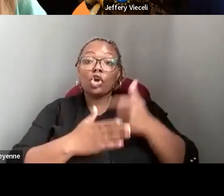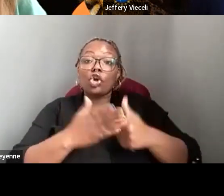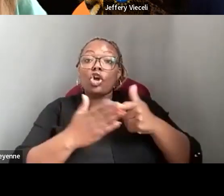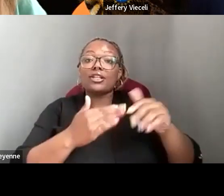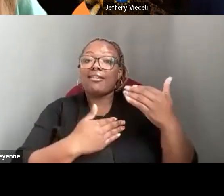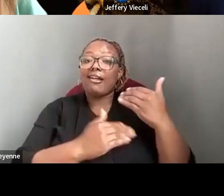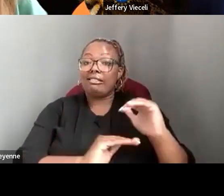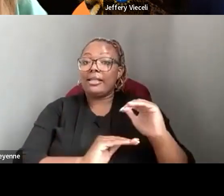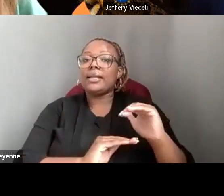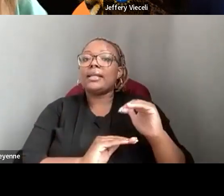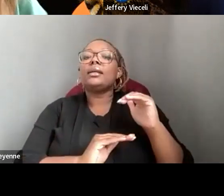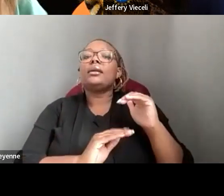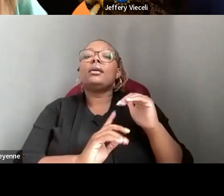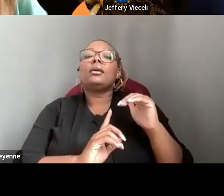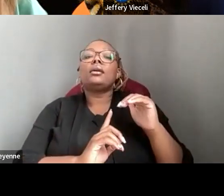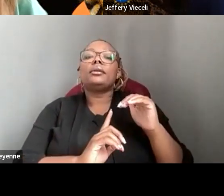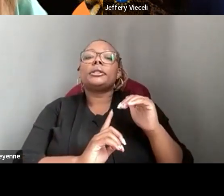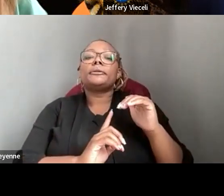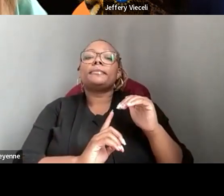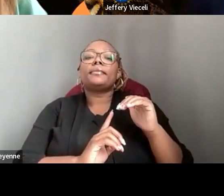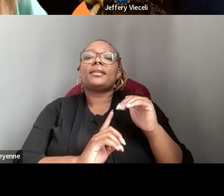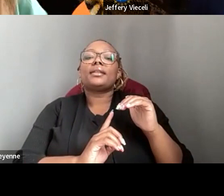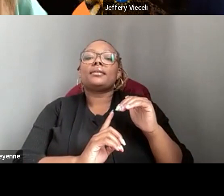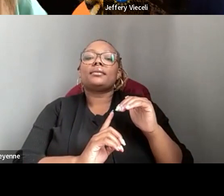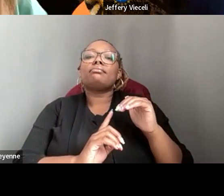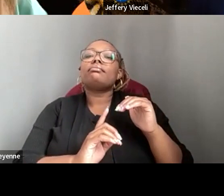you know, like the sponsor providing like a concierge.